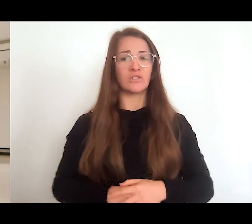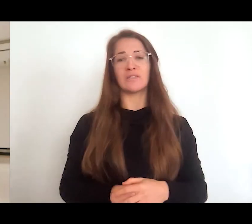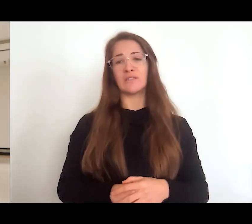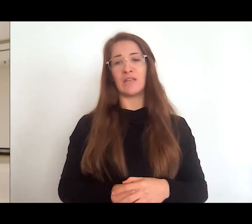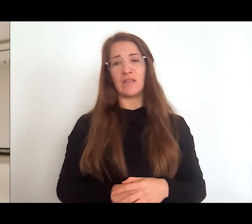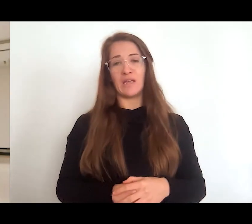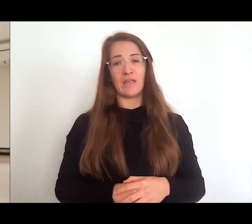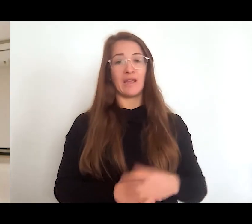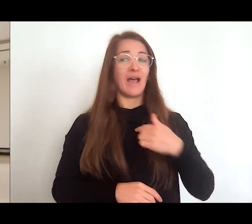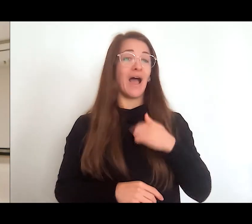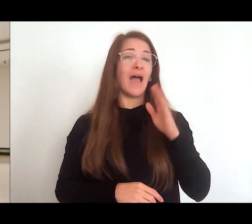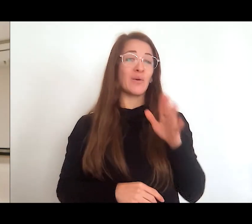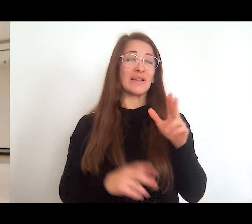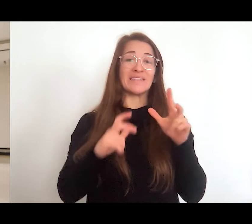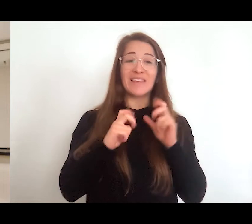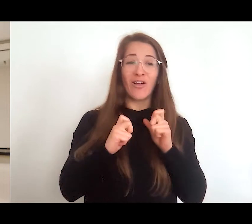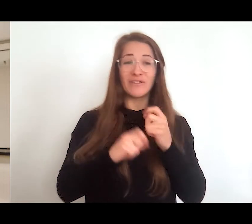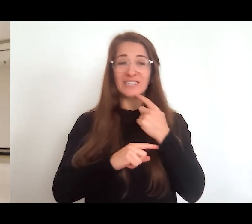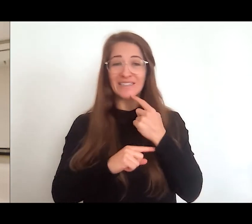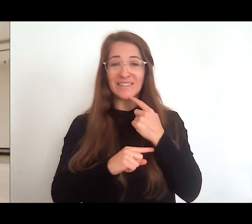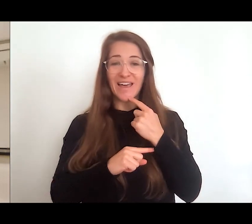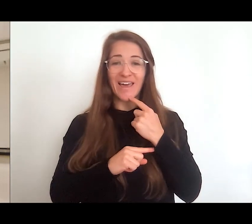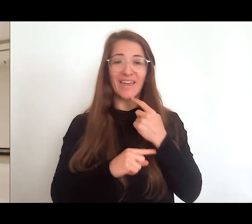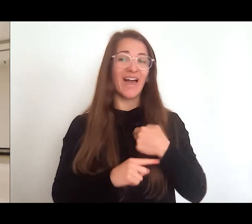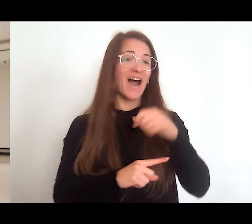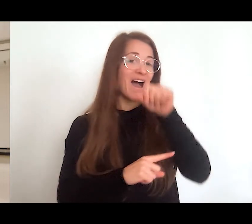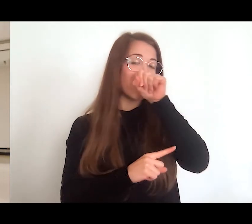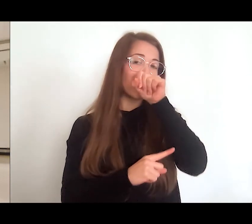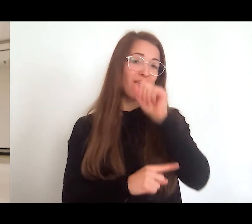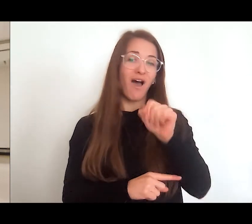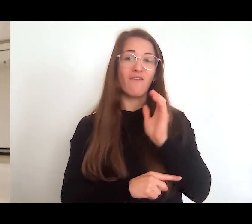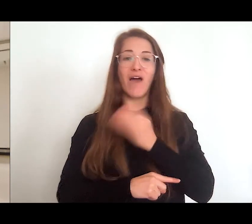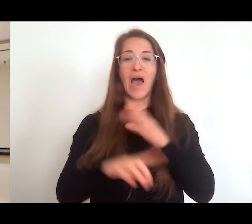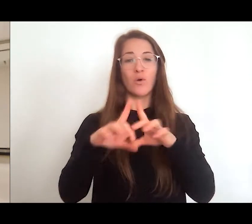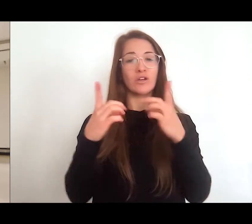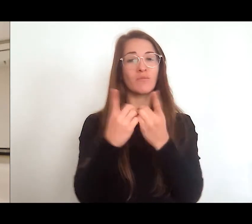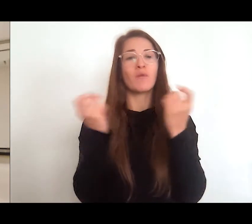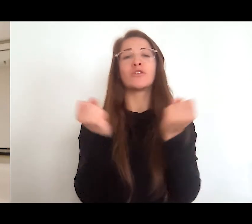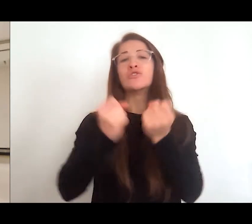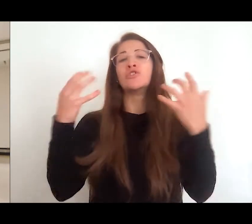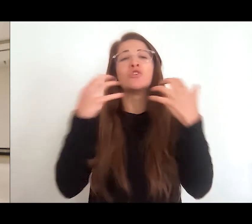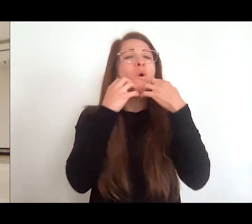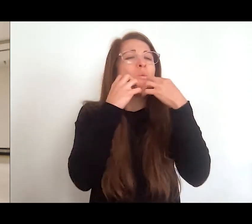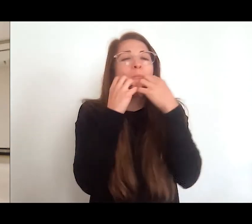PARTNERS. AND SO I WILL SELFISHLY SAY I